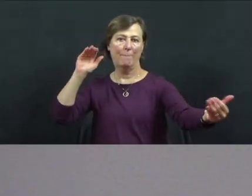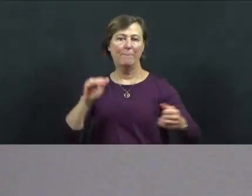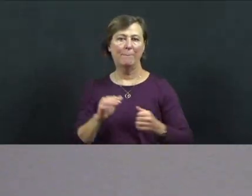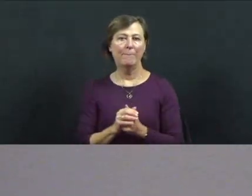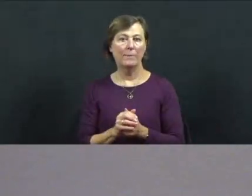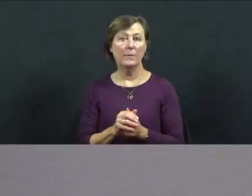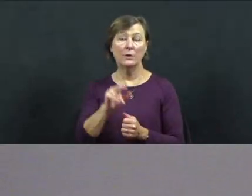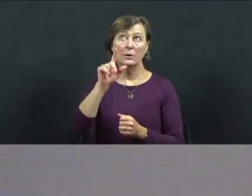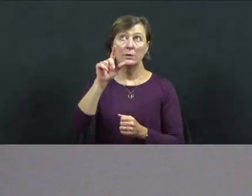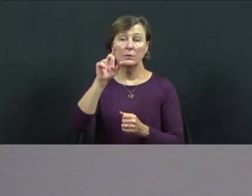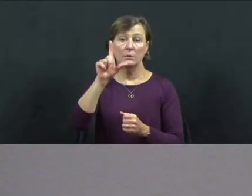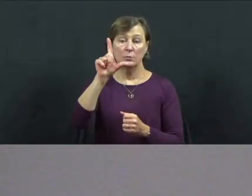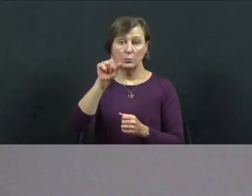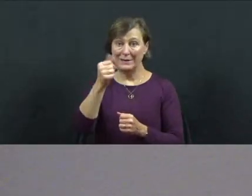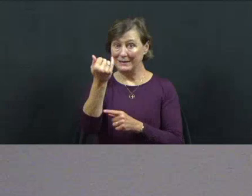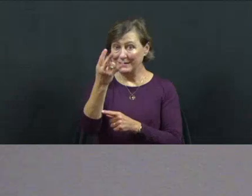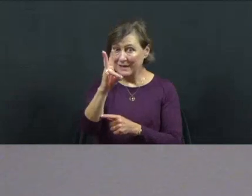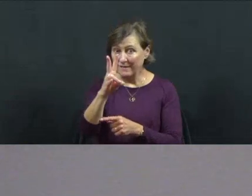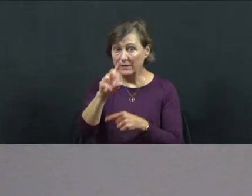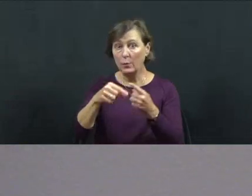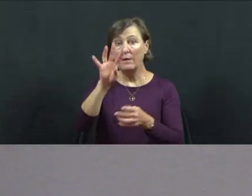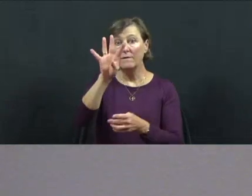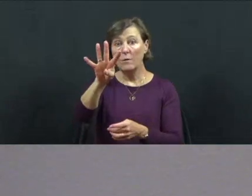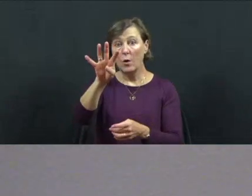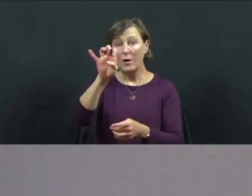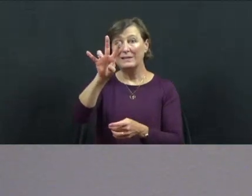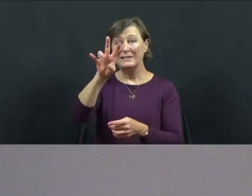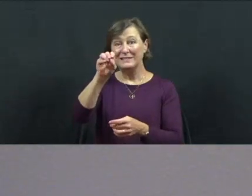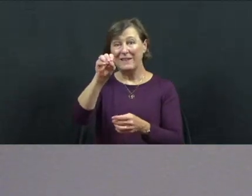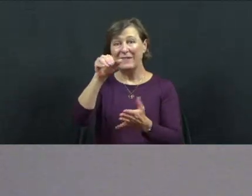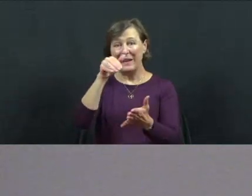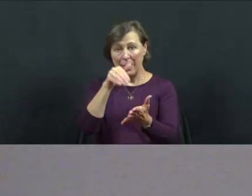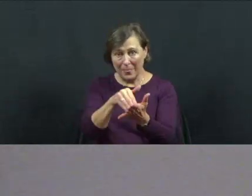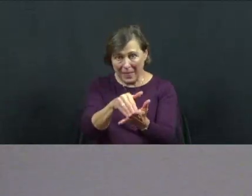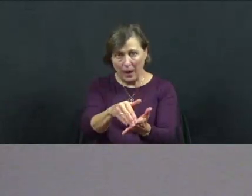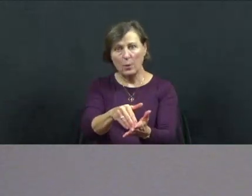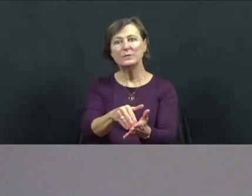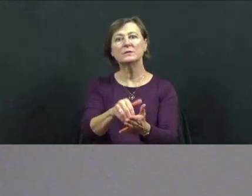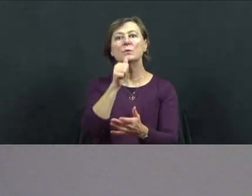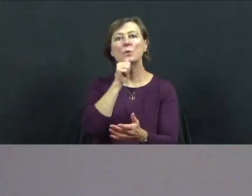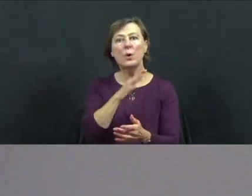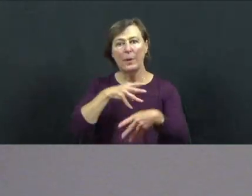when 470,000 women marched in Washington, and an estimated 5 million